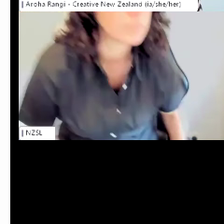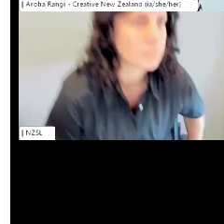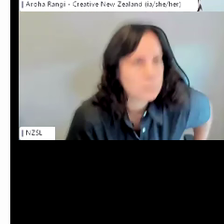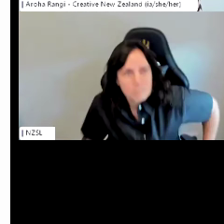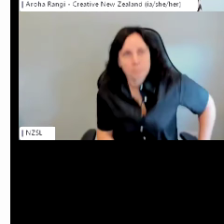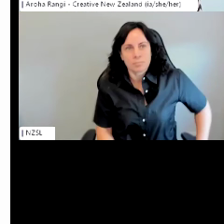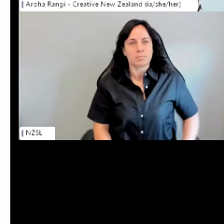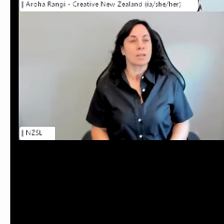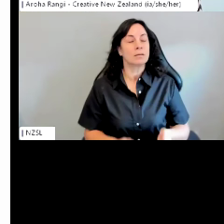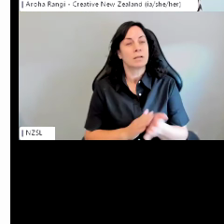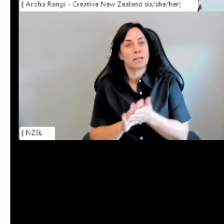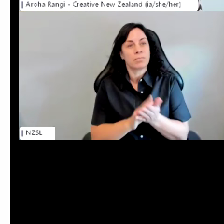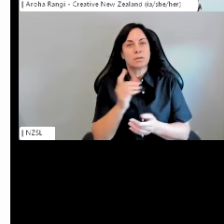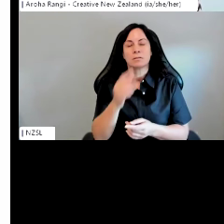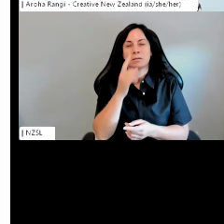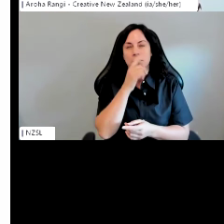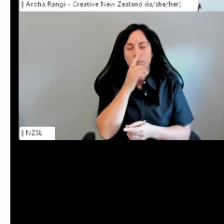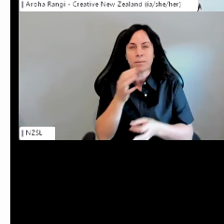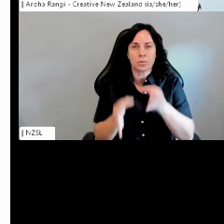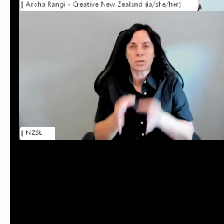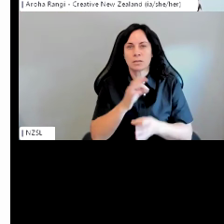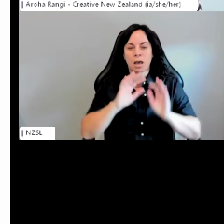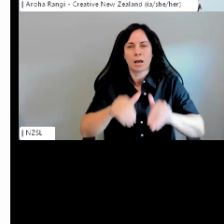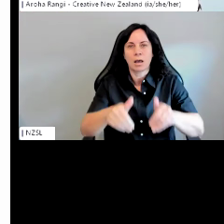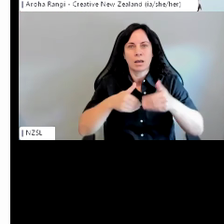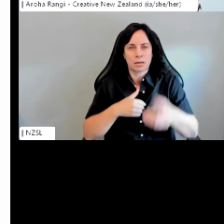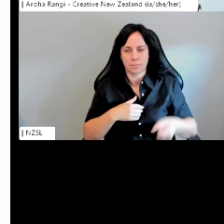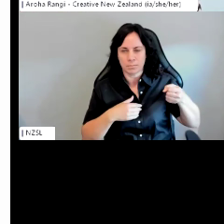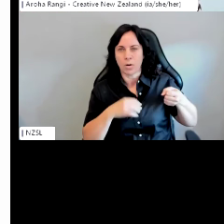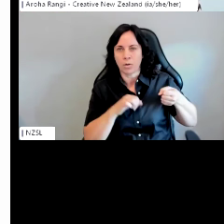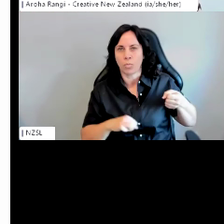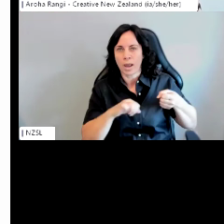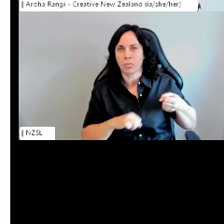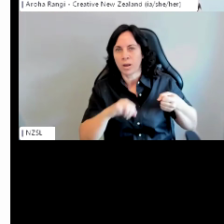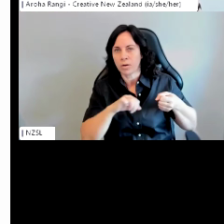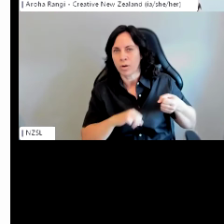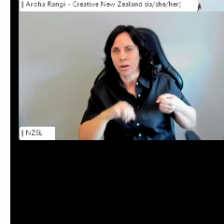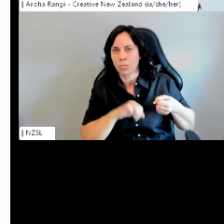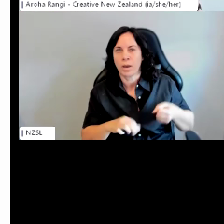quite got over the line for as a must-see. And because of that, the number of people who haven't